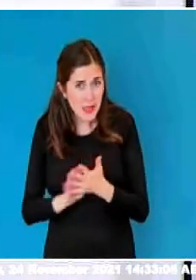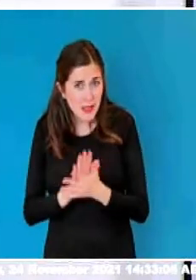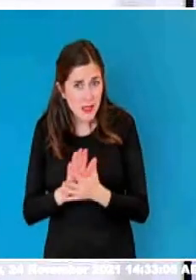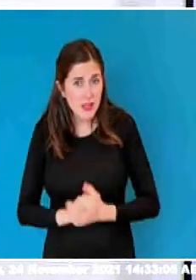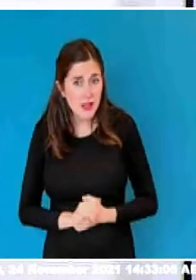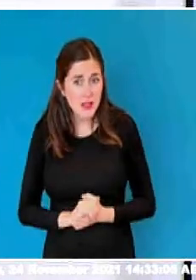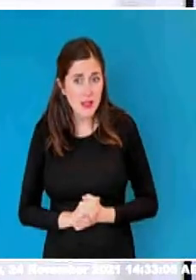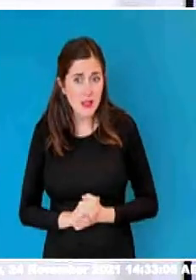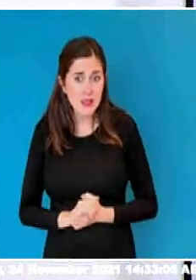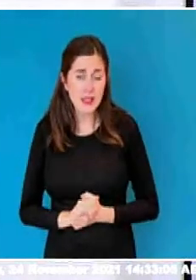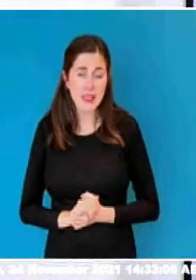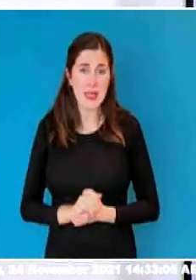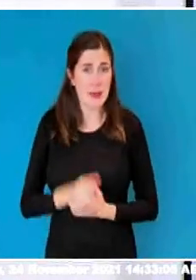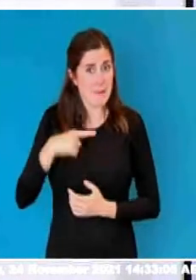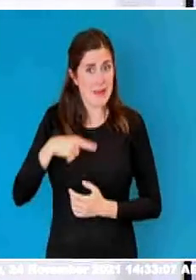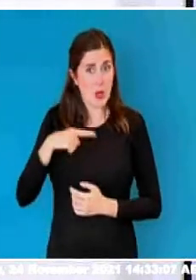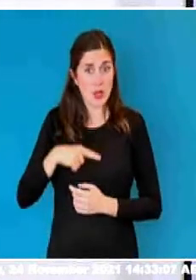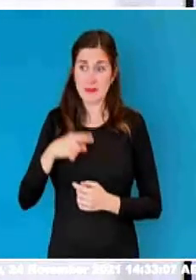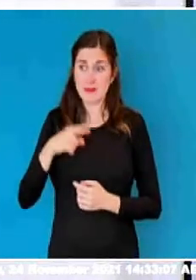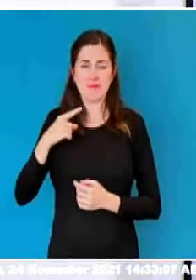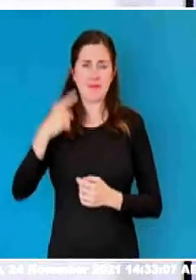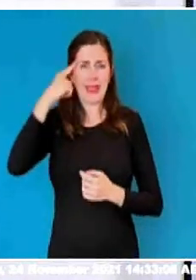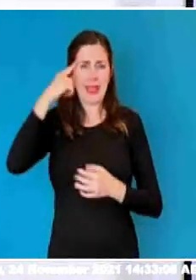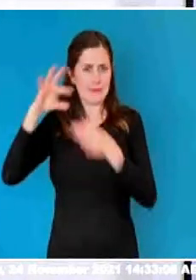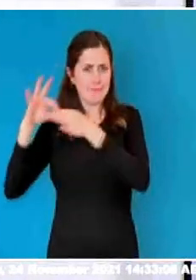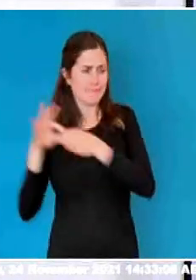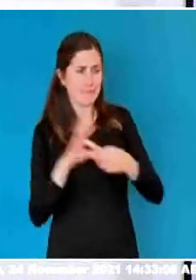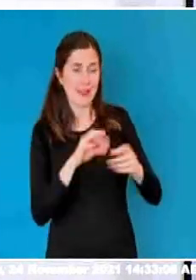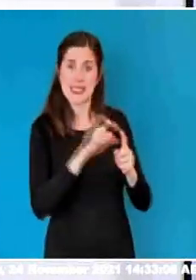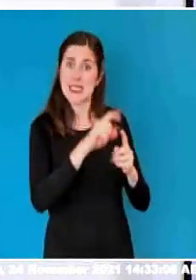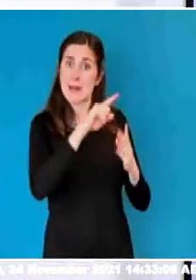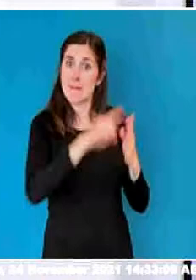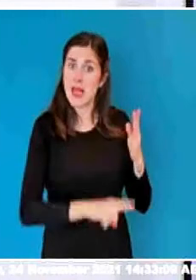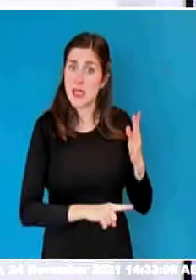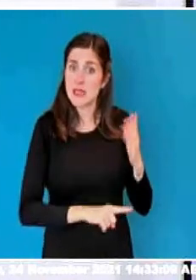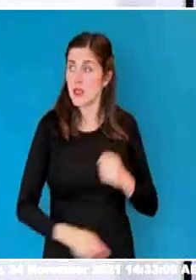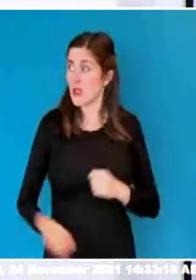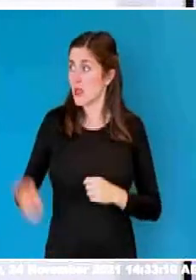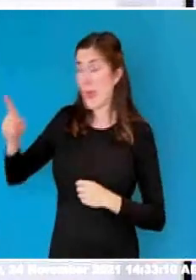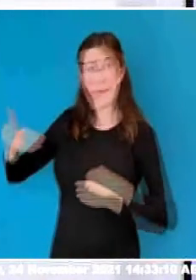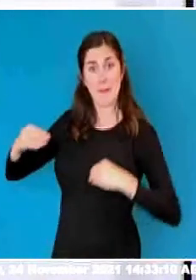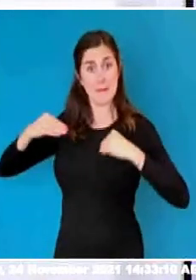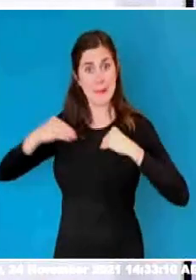tenor of what you seem to be saying is that you remove the person with the